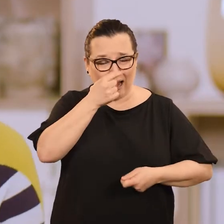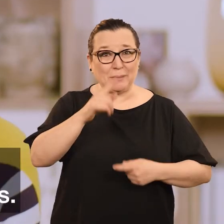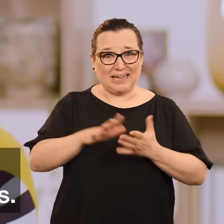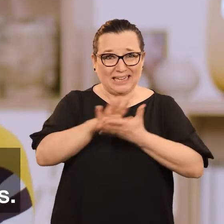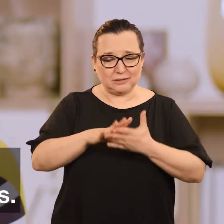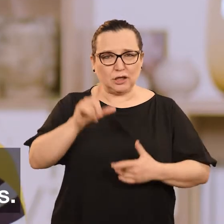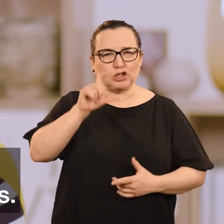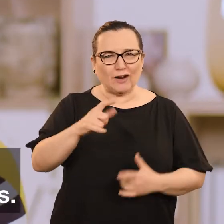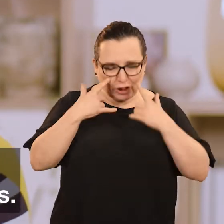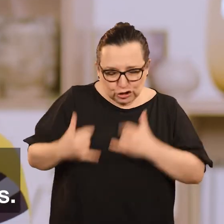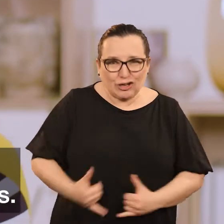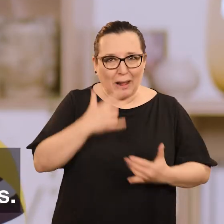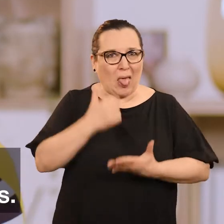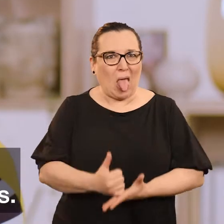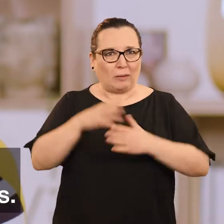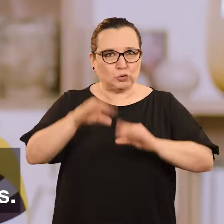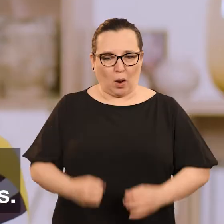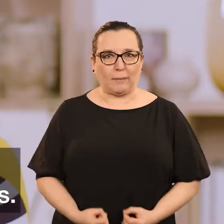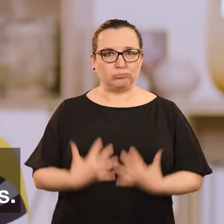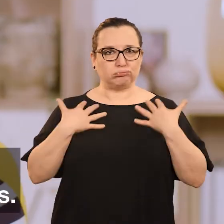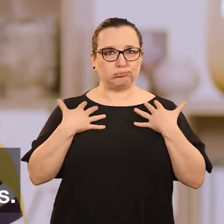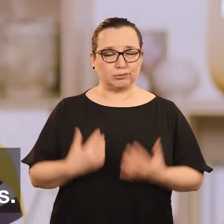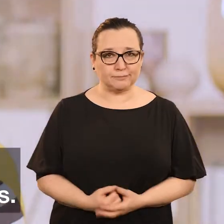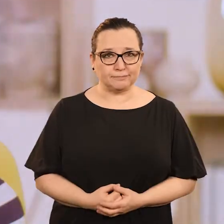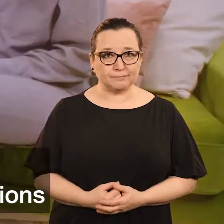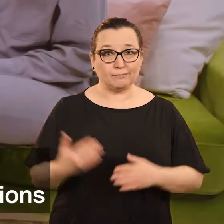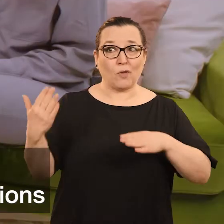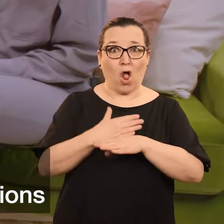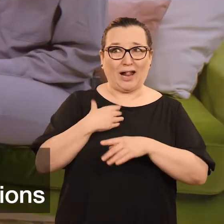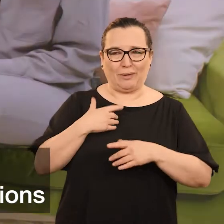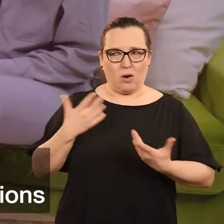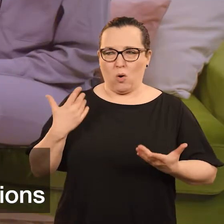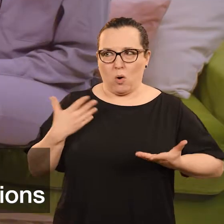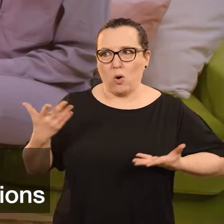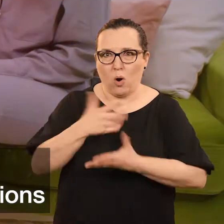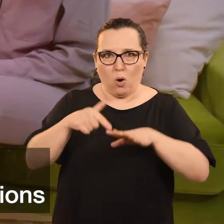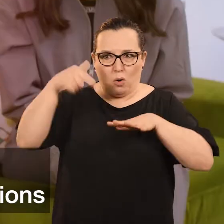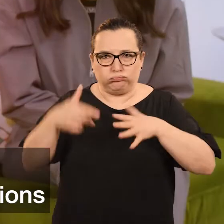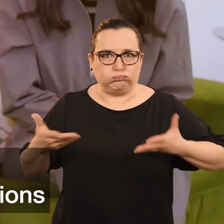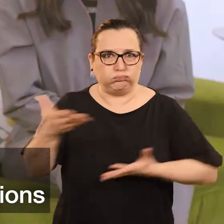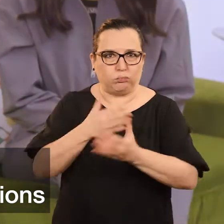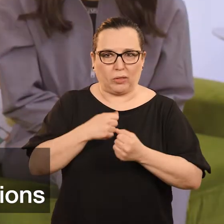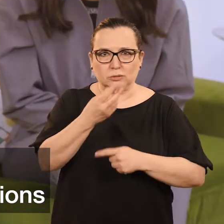and cervical screening can help stop it before it starts. Earlier, I had some life saving conversations